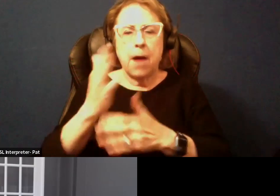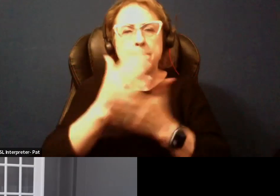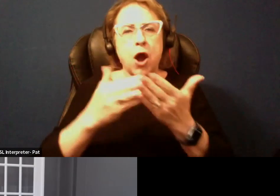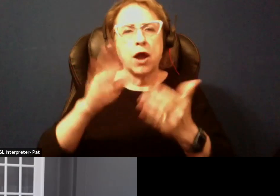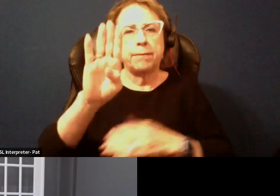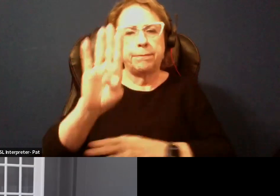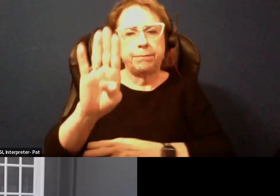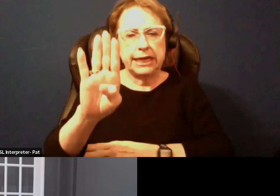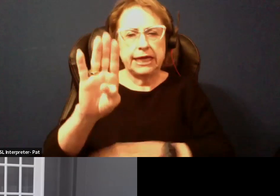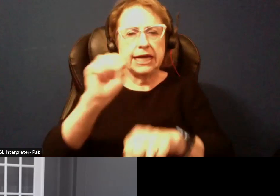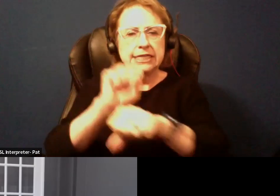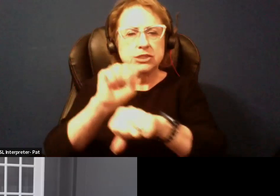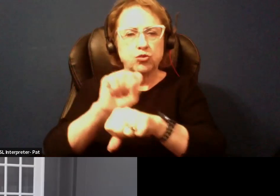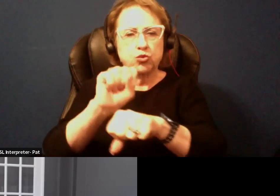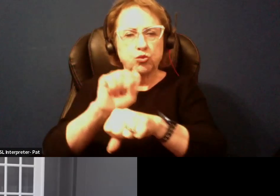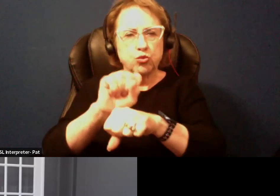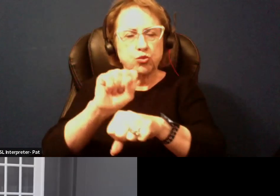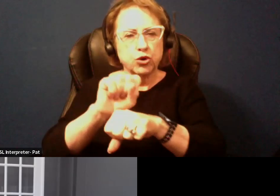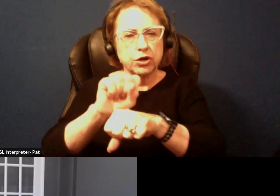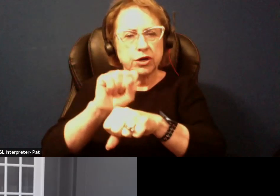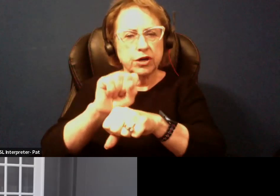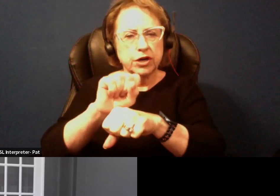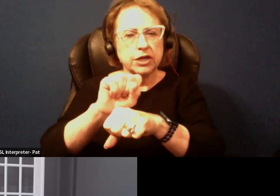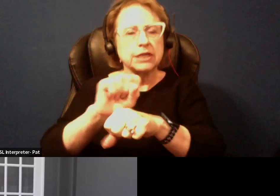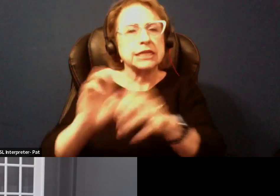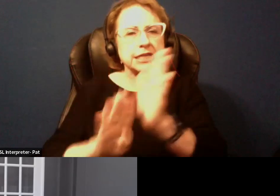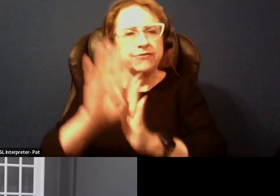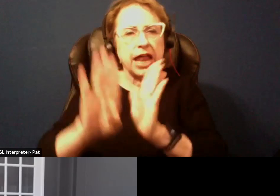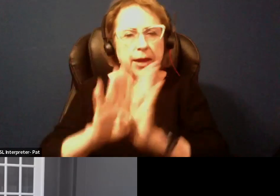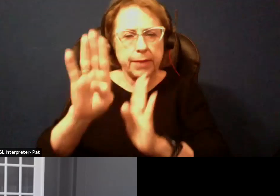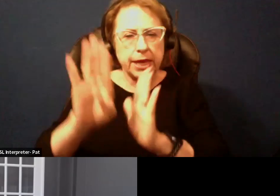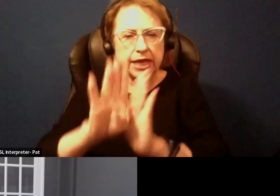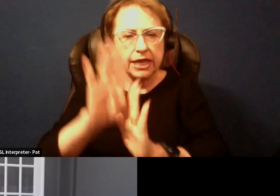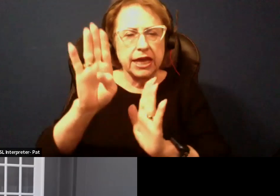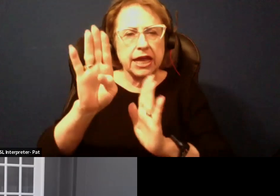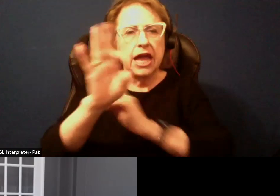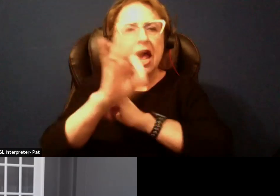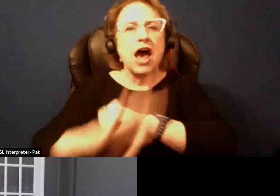And so we are developing a workforce development field guide which is similar to the playbook,